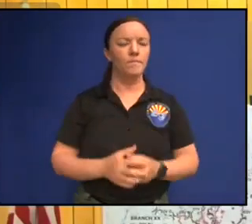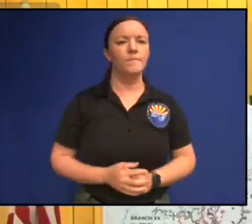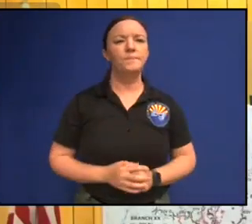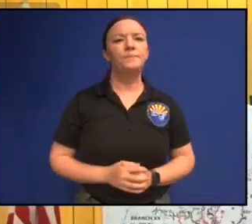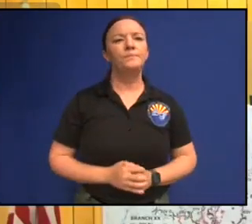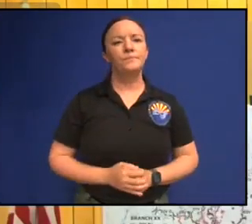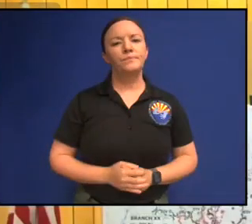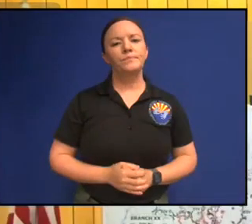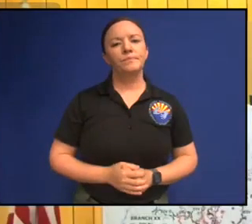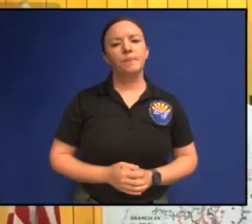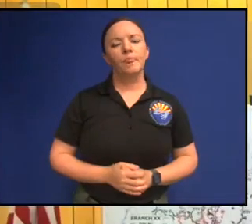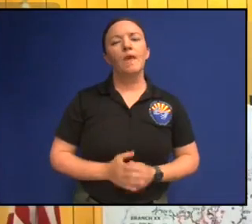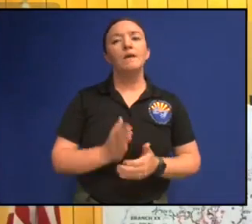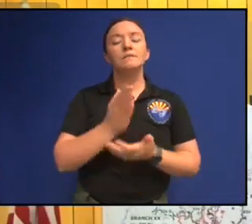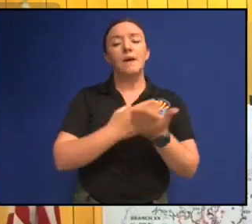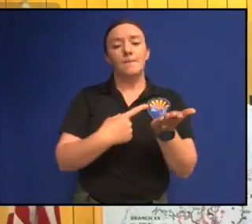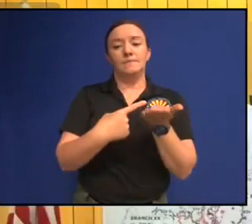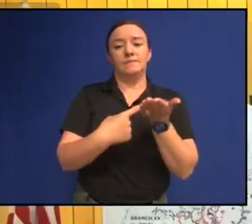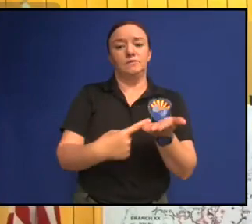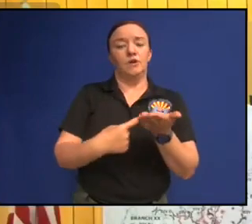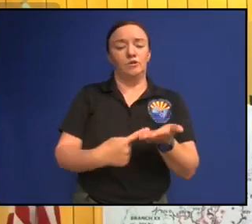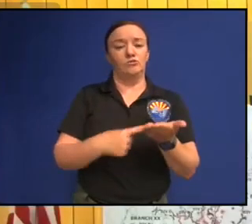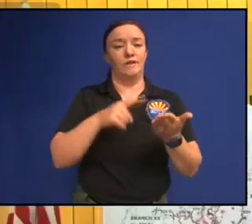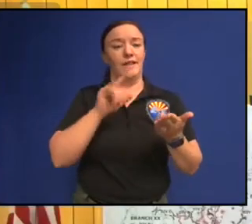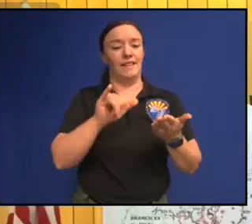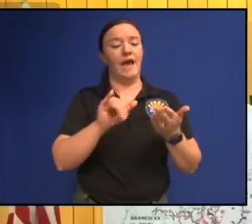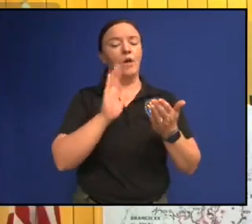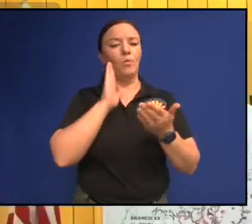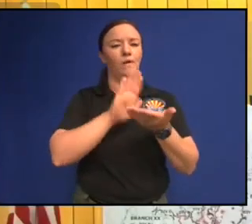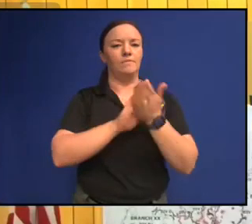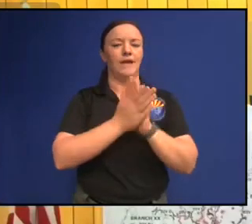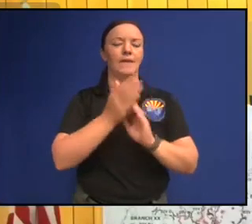REPAIR BRANCH WITH TWO REPAIR GROUPS SO WE CAN WORK